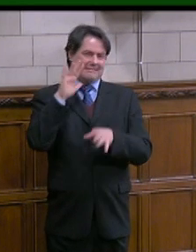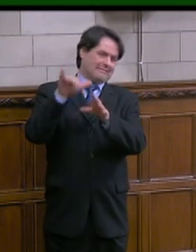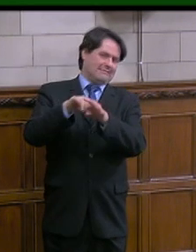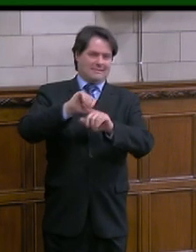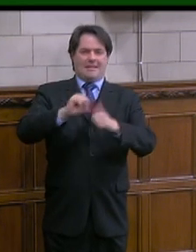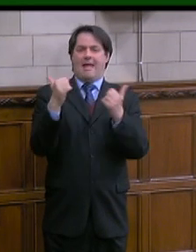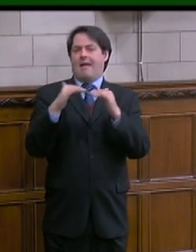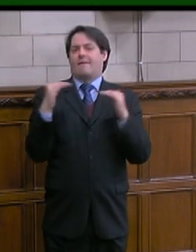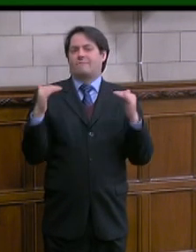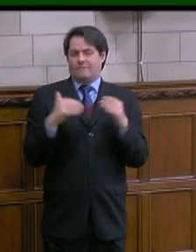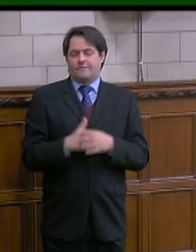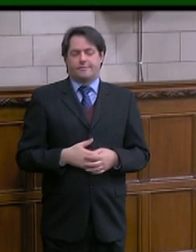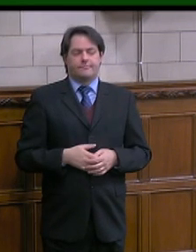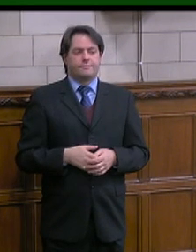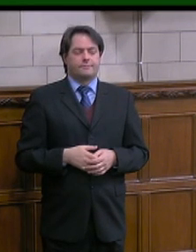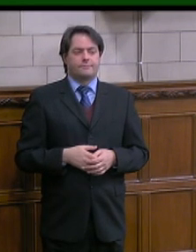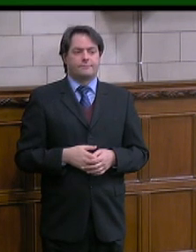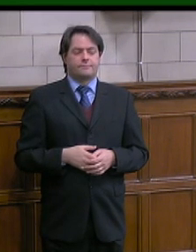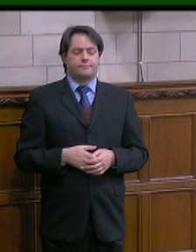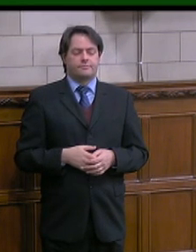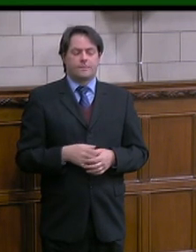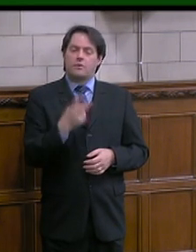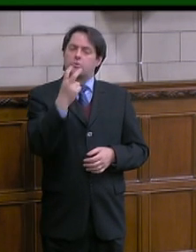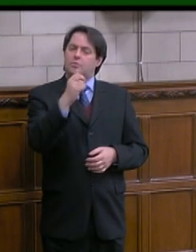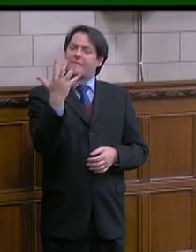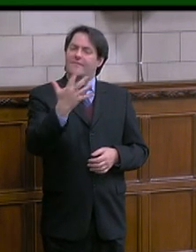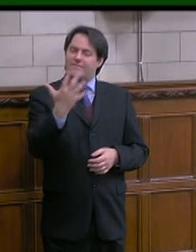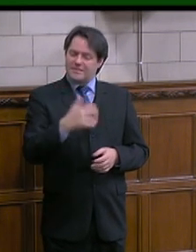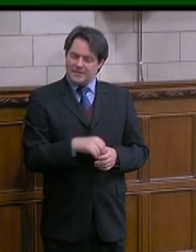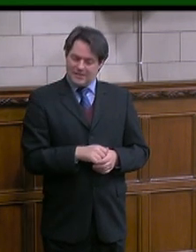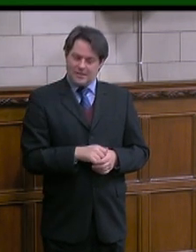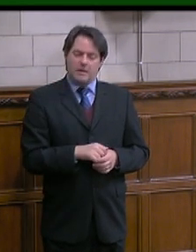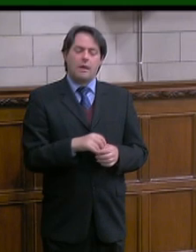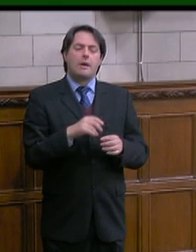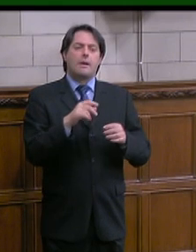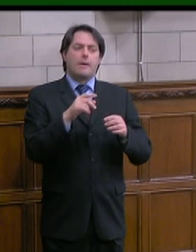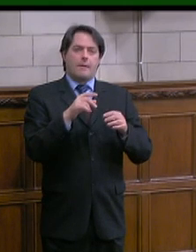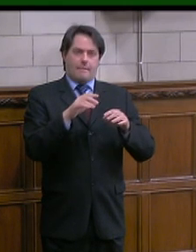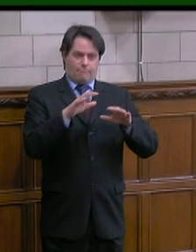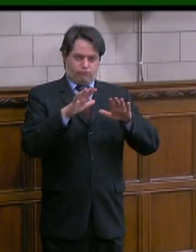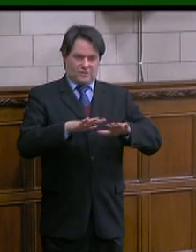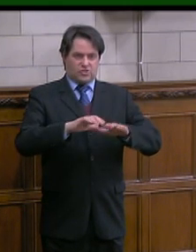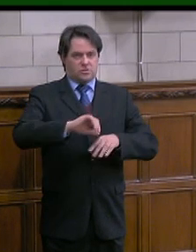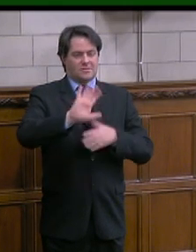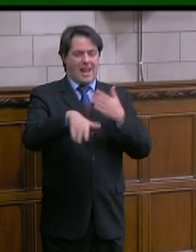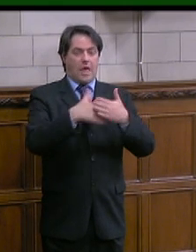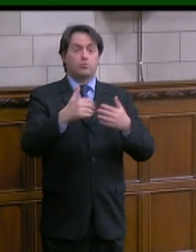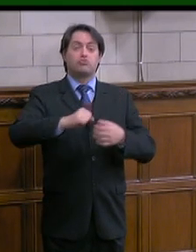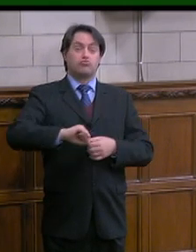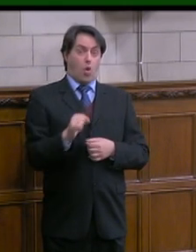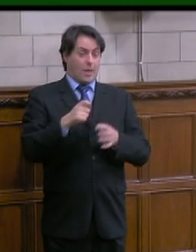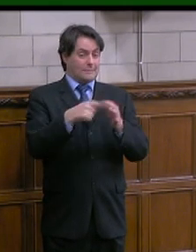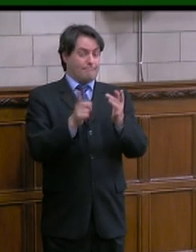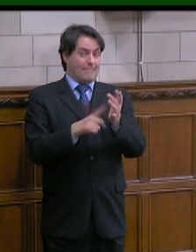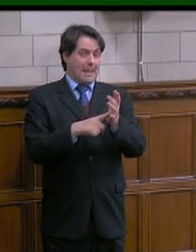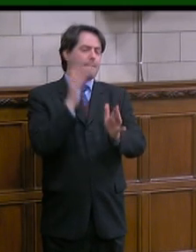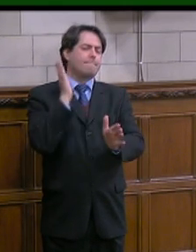The British Sign Language (Scotland) Act 2015, which was passed unanimously by the Scottish